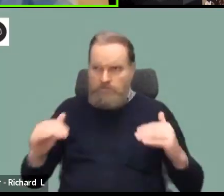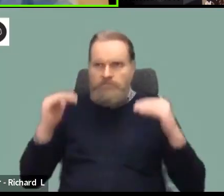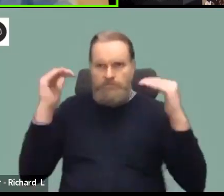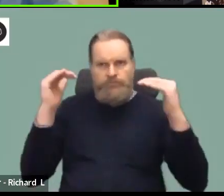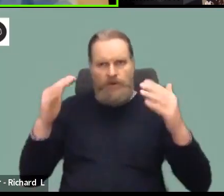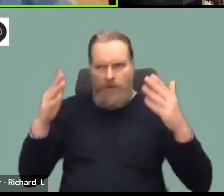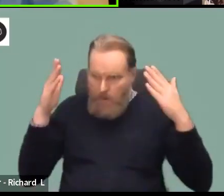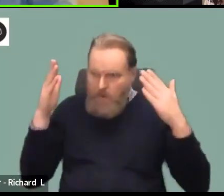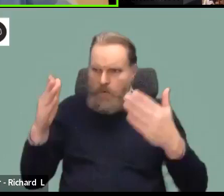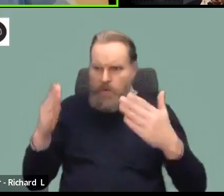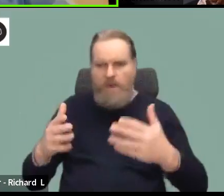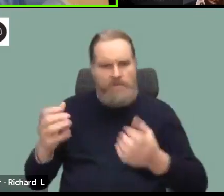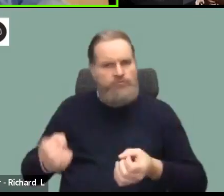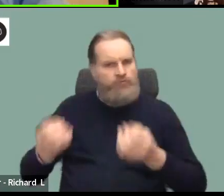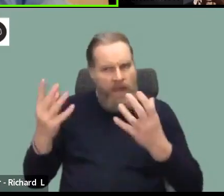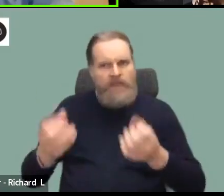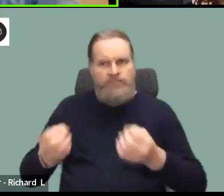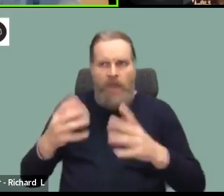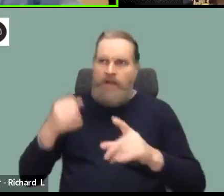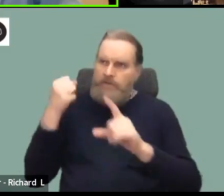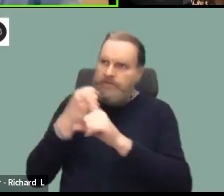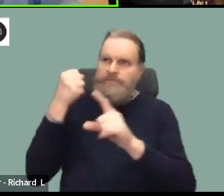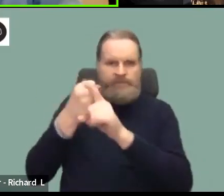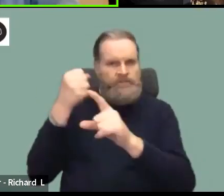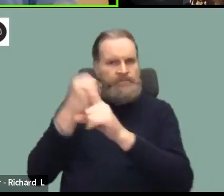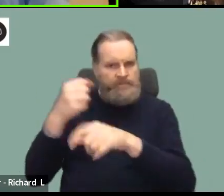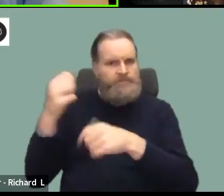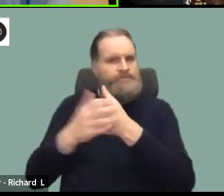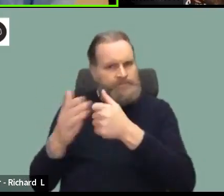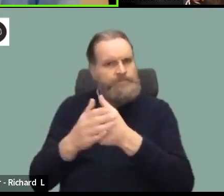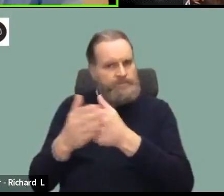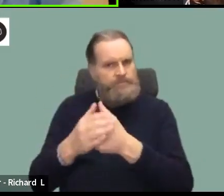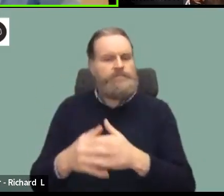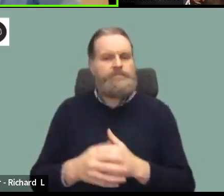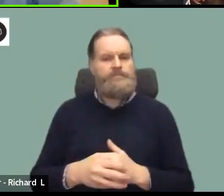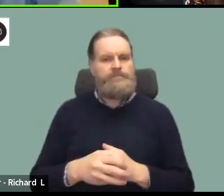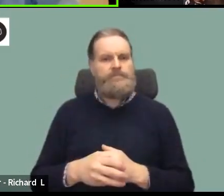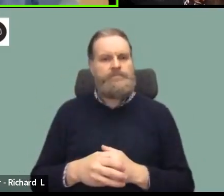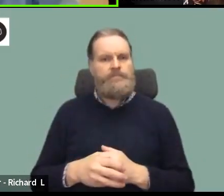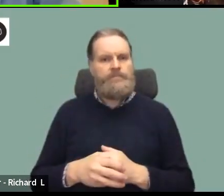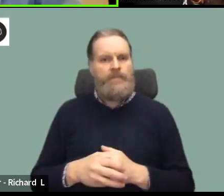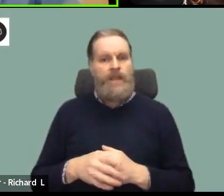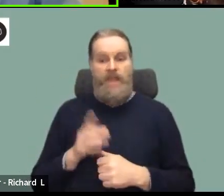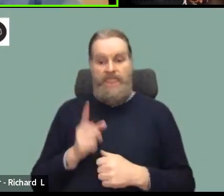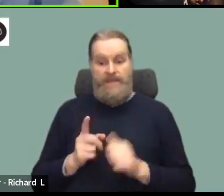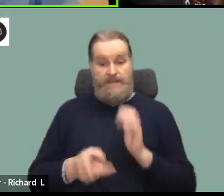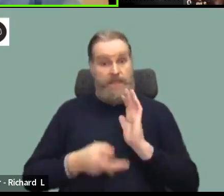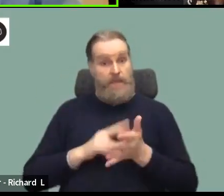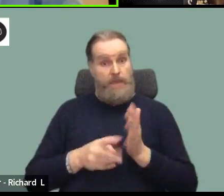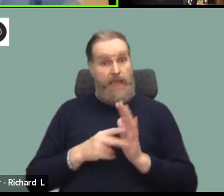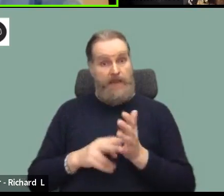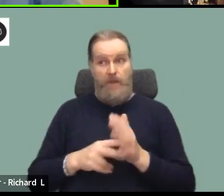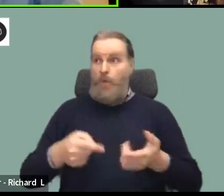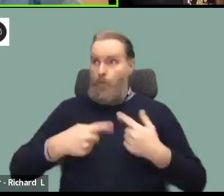high. society sustained targeted action sustained targeted action can continue and Build and build the pressure. So hope what people can see from that hope what people can see from